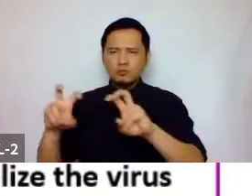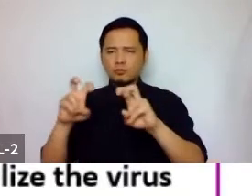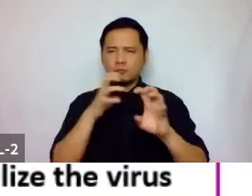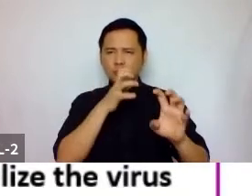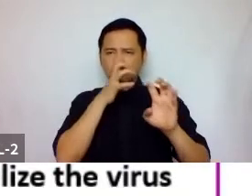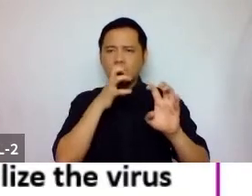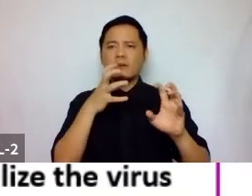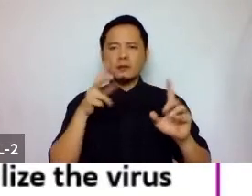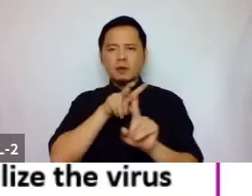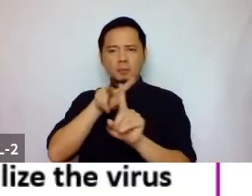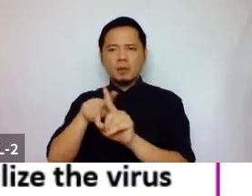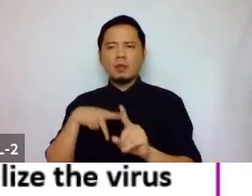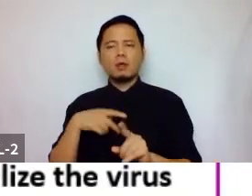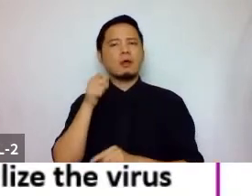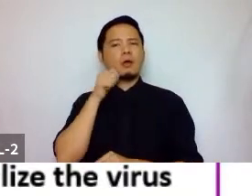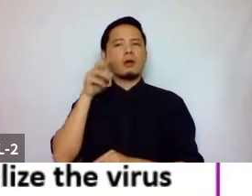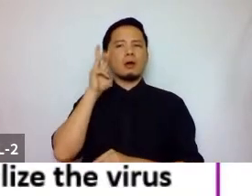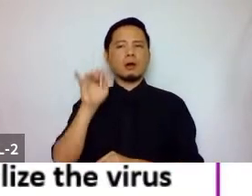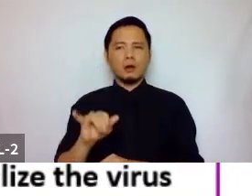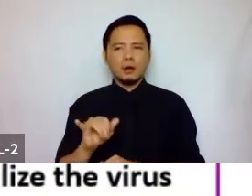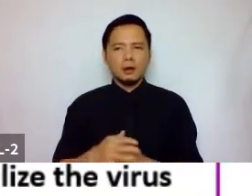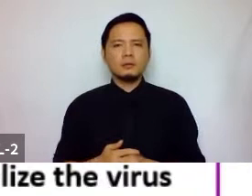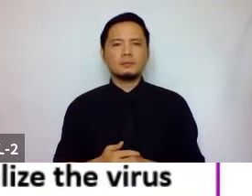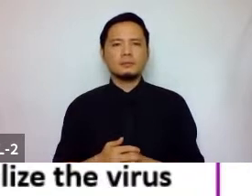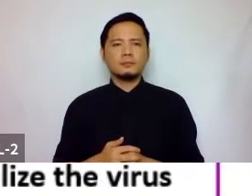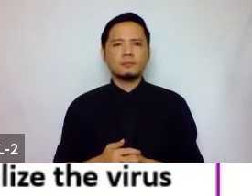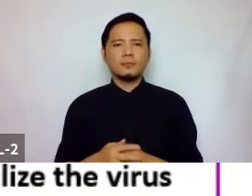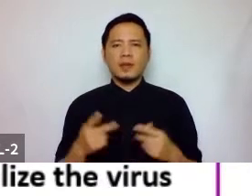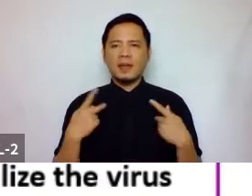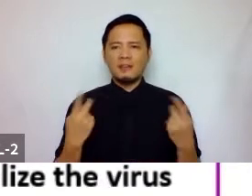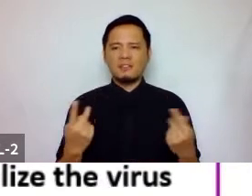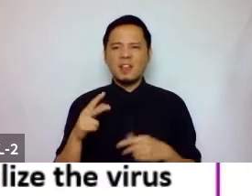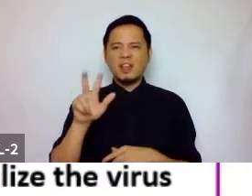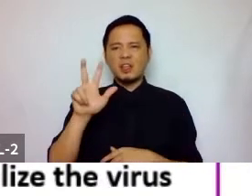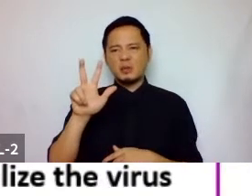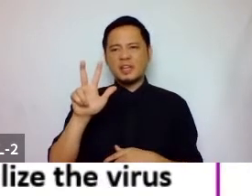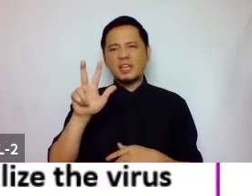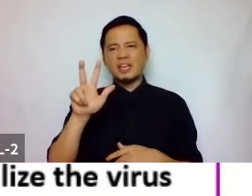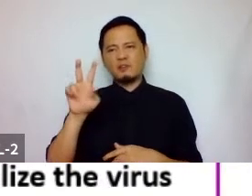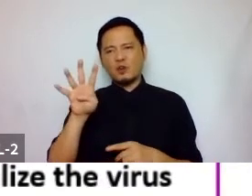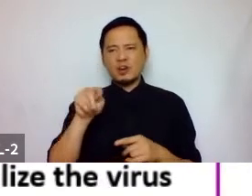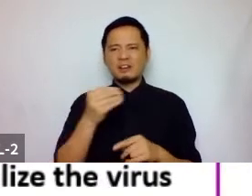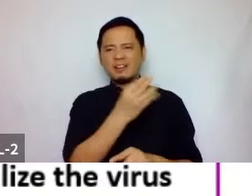I just put on one slide what is usually for two or three slides. This is the vaccination process.